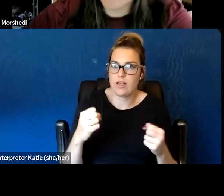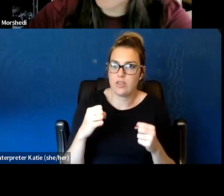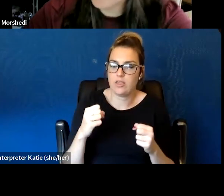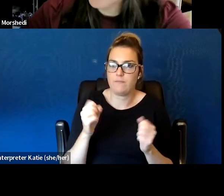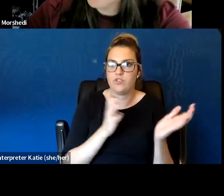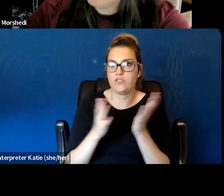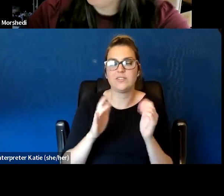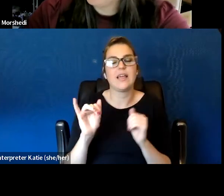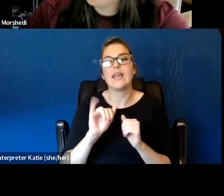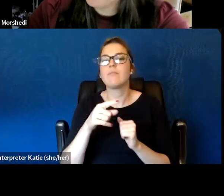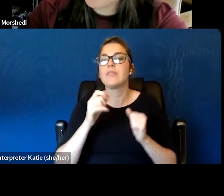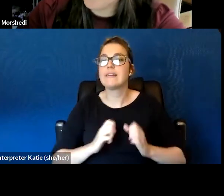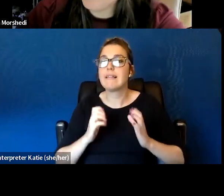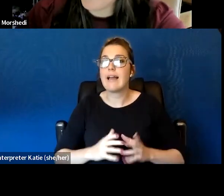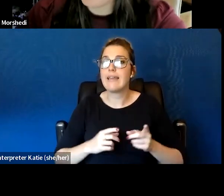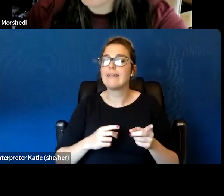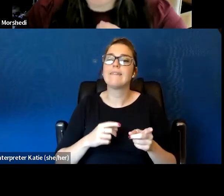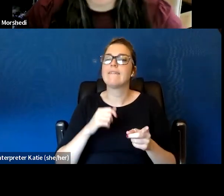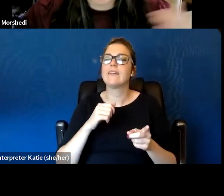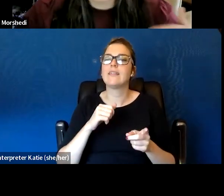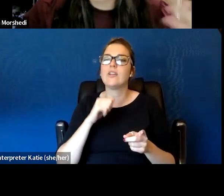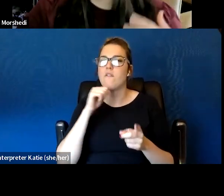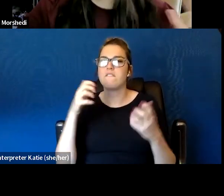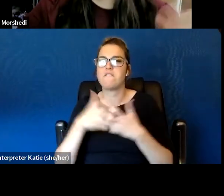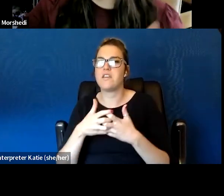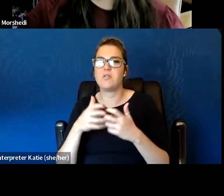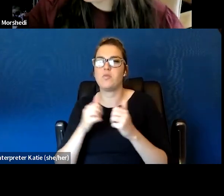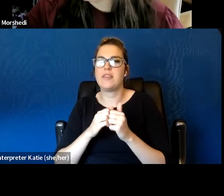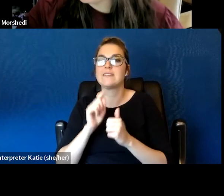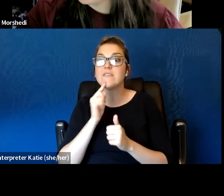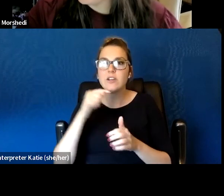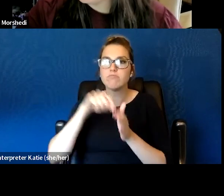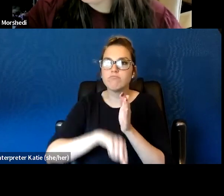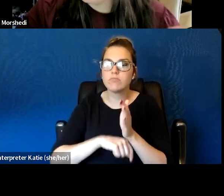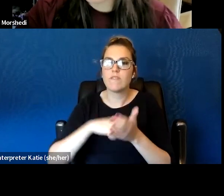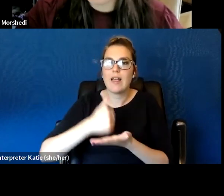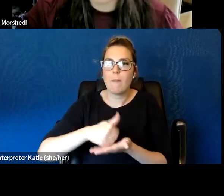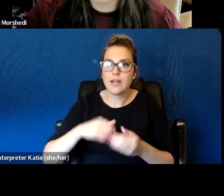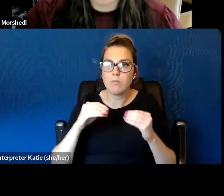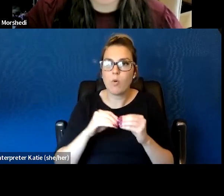And so just sharing it'd be great if there was a way for me to, this is from the person asking the question, to transition and give someone else